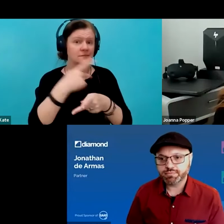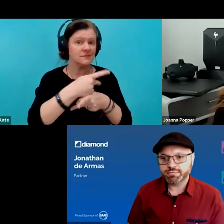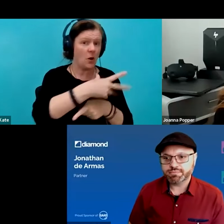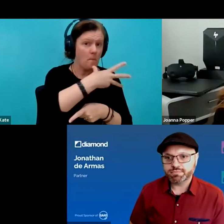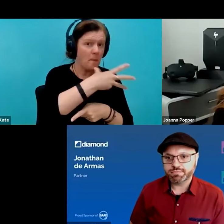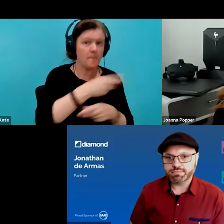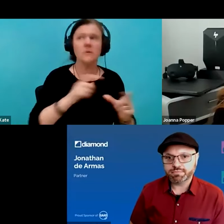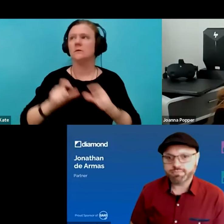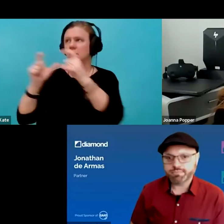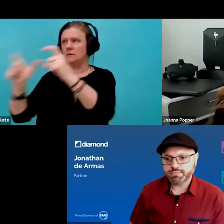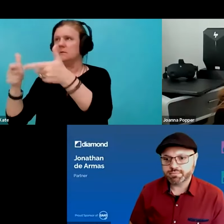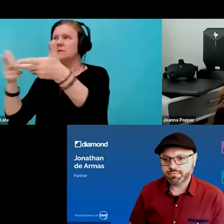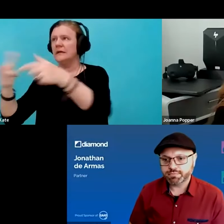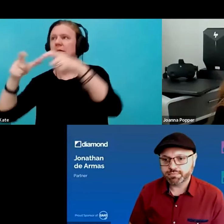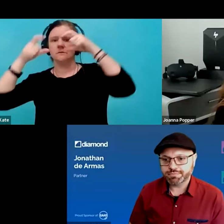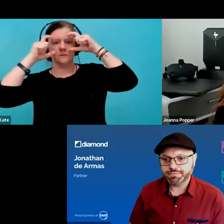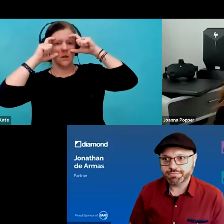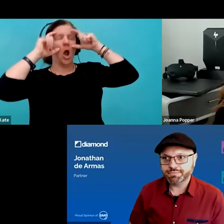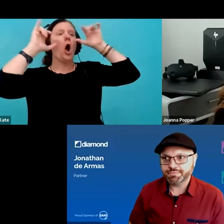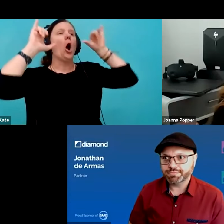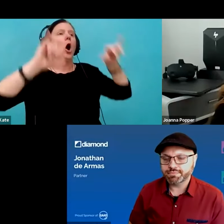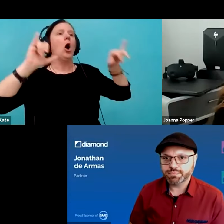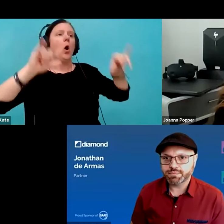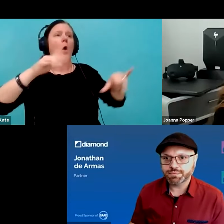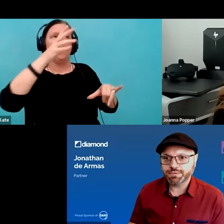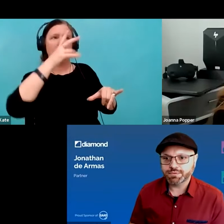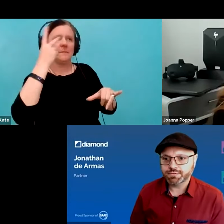could understand what her mother was experiencing with the macular degeneration and the Alzheimer's.